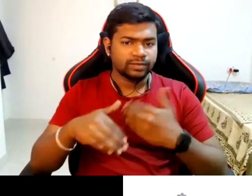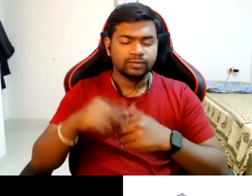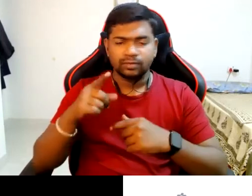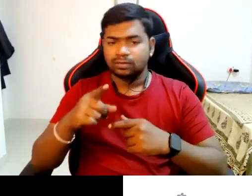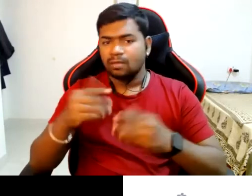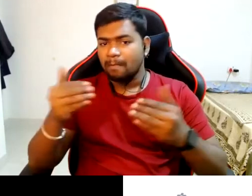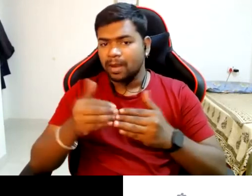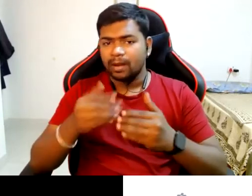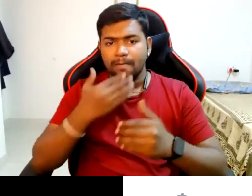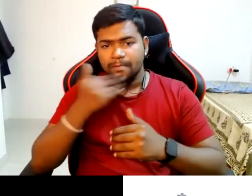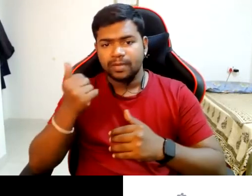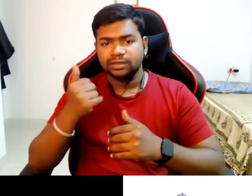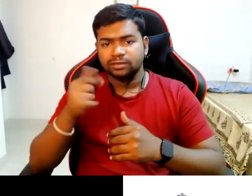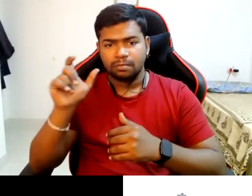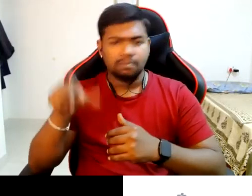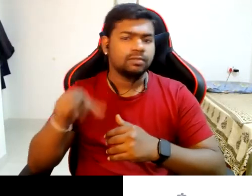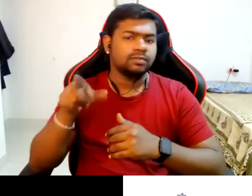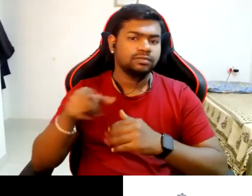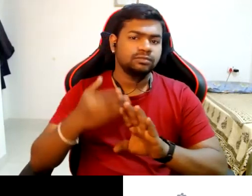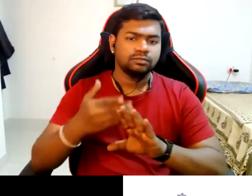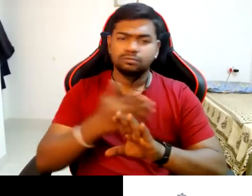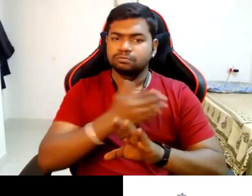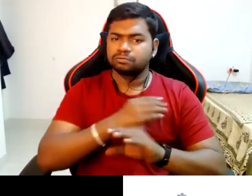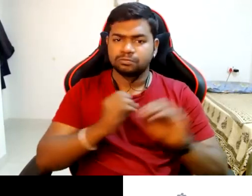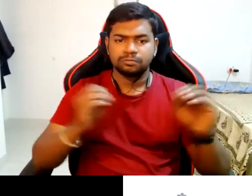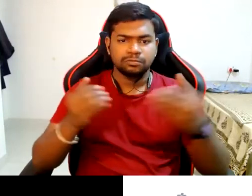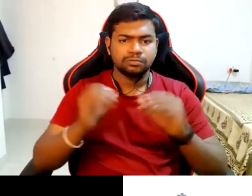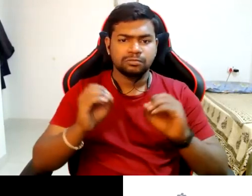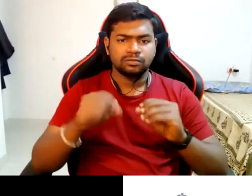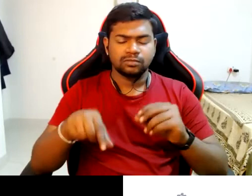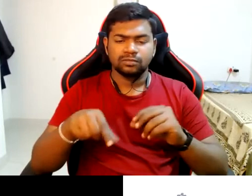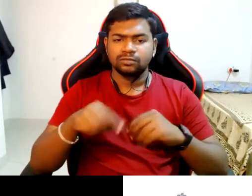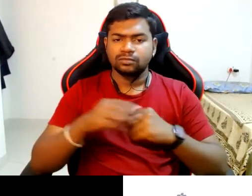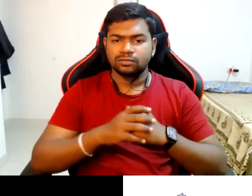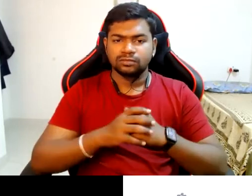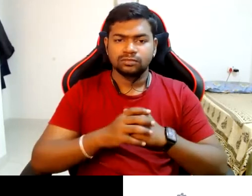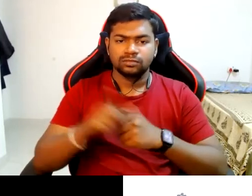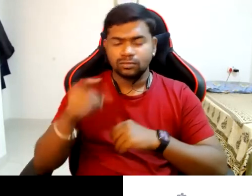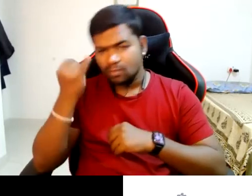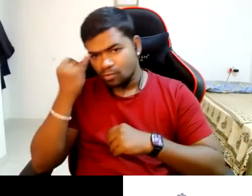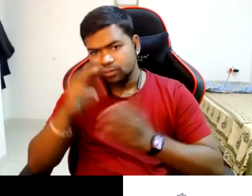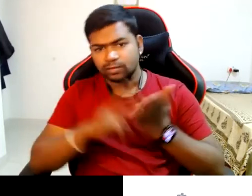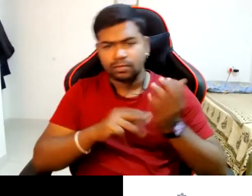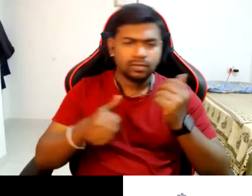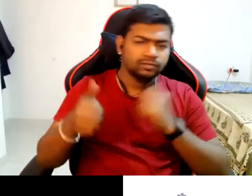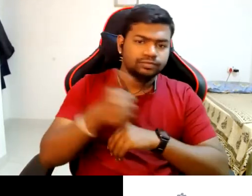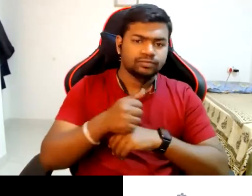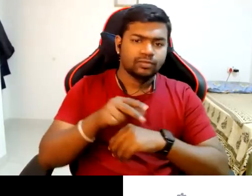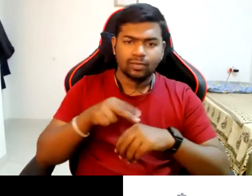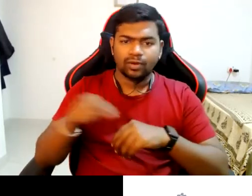I met the best person I could ever met in laser soft. So I saw project manager who would walk on Forehand,